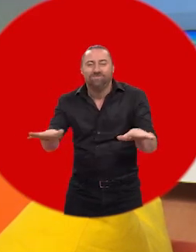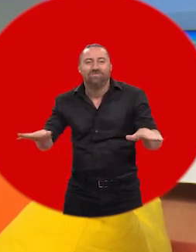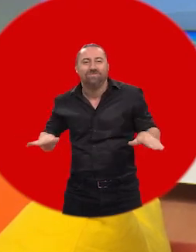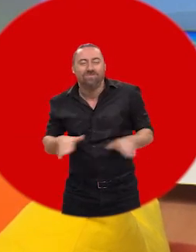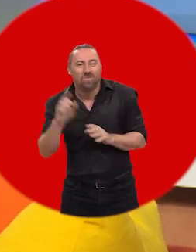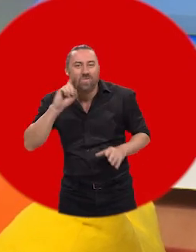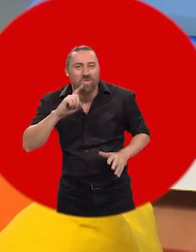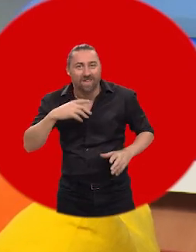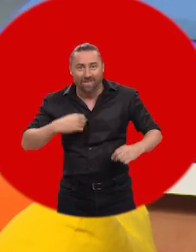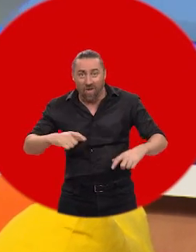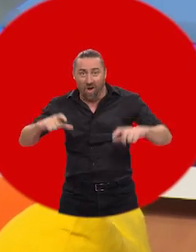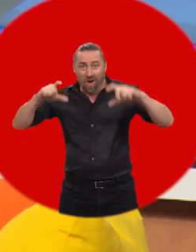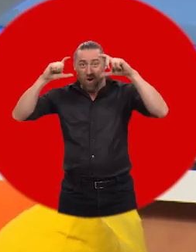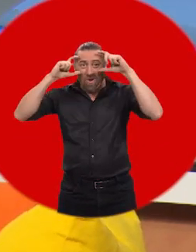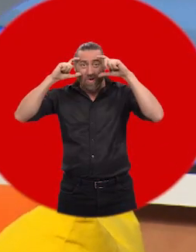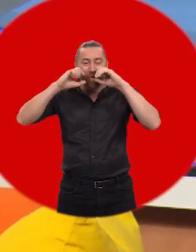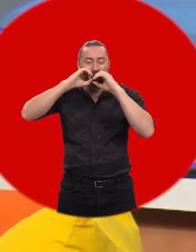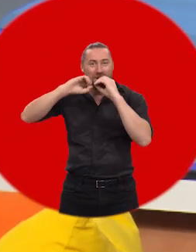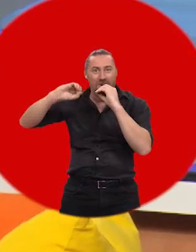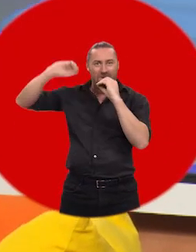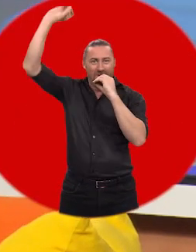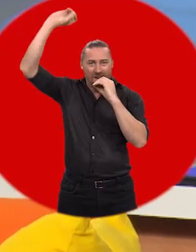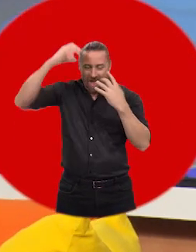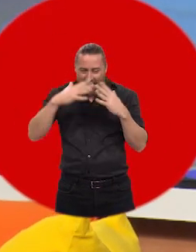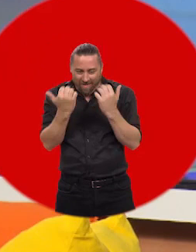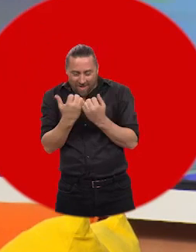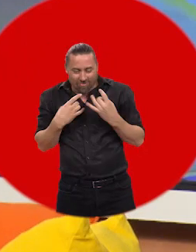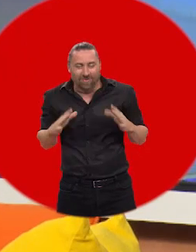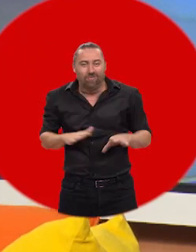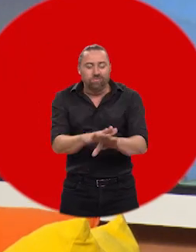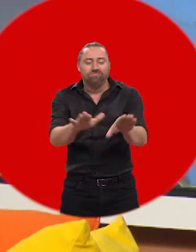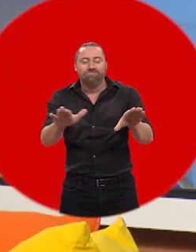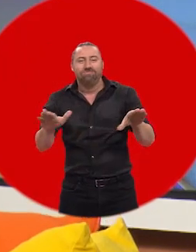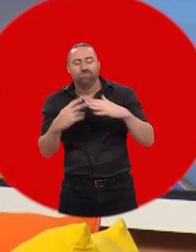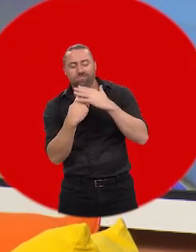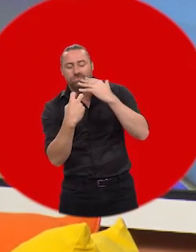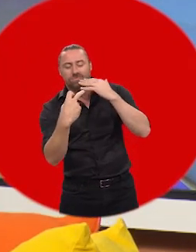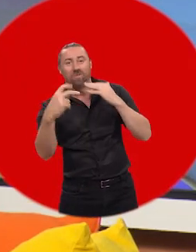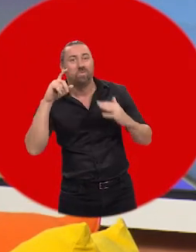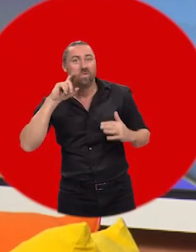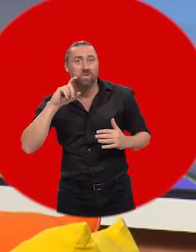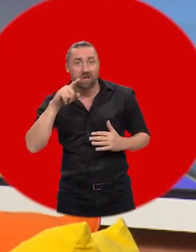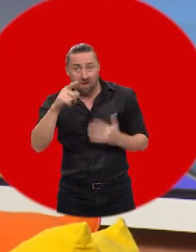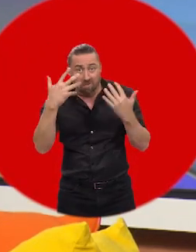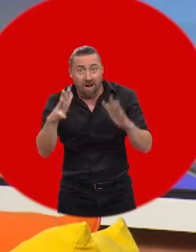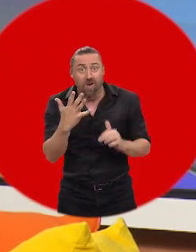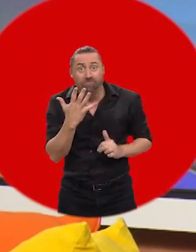These are my goggles, and this is my snorkel. Have you ever pretended to go for a swim?